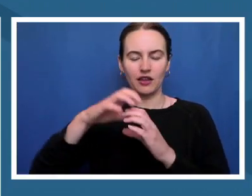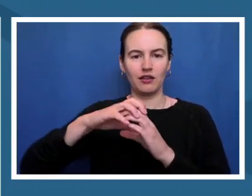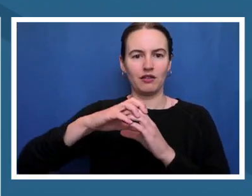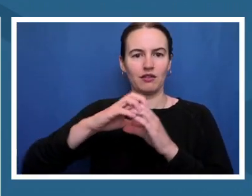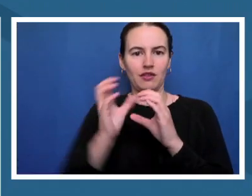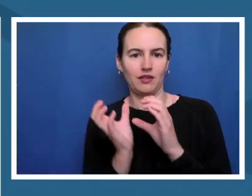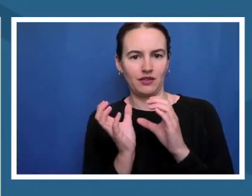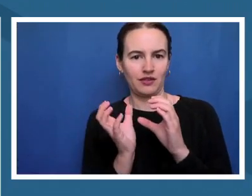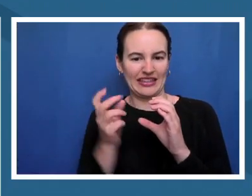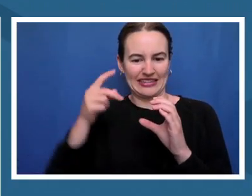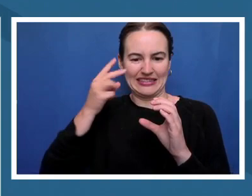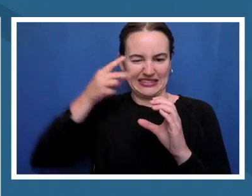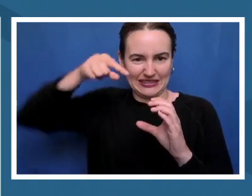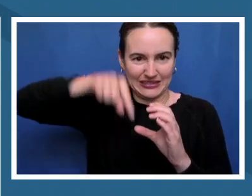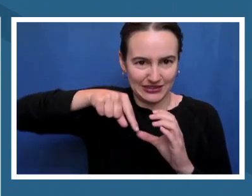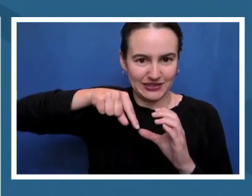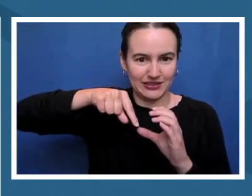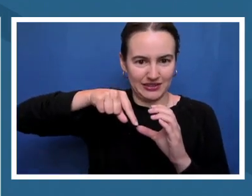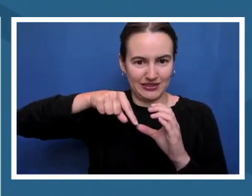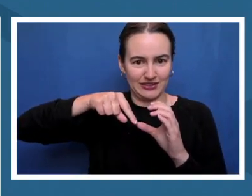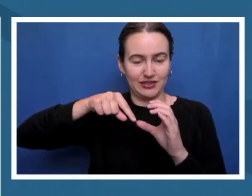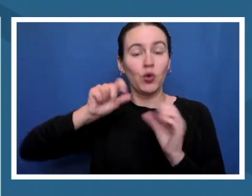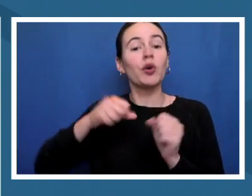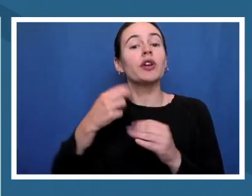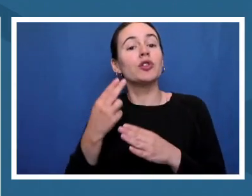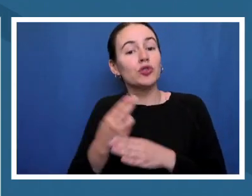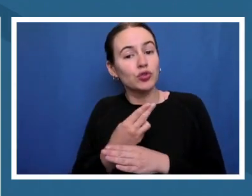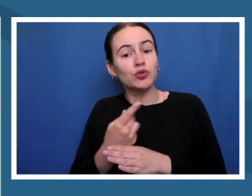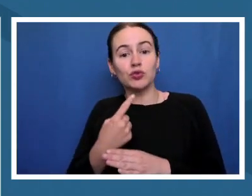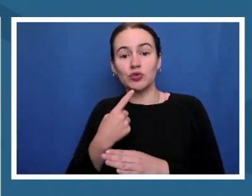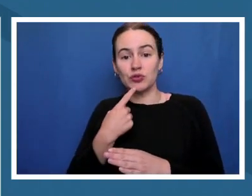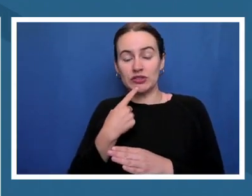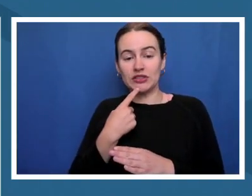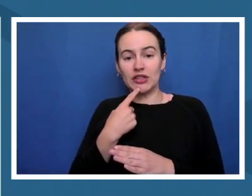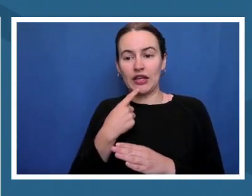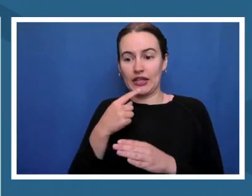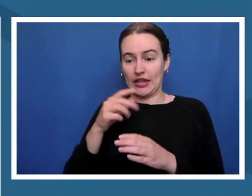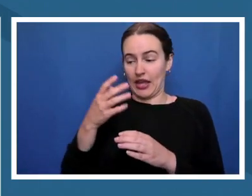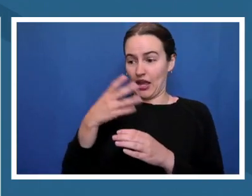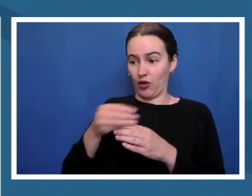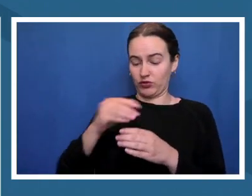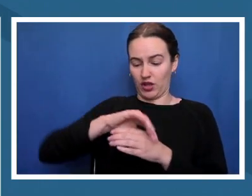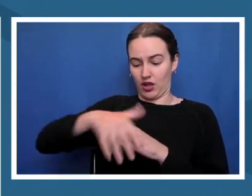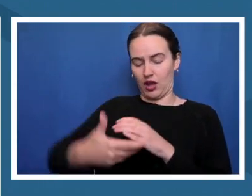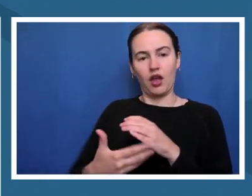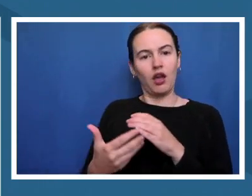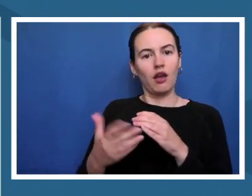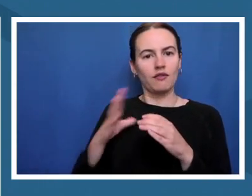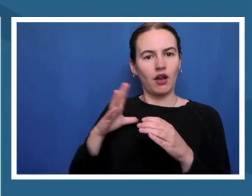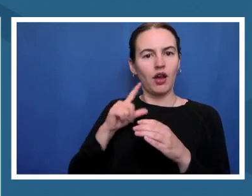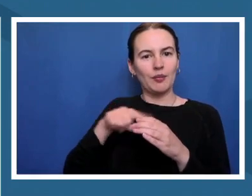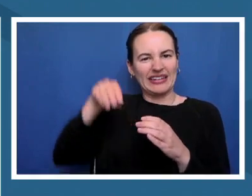a process to say okay well we can outside but what's inside so there are